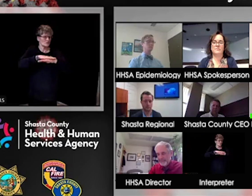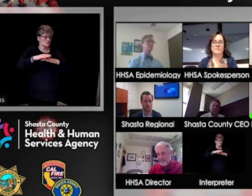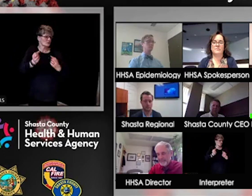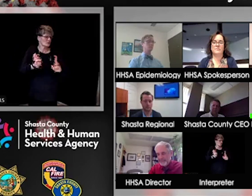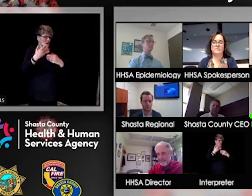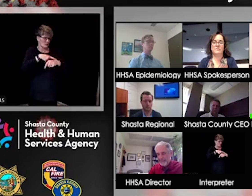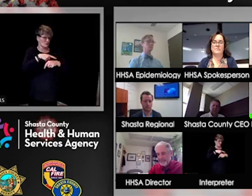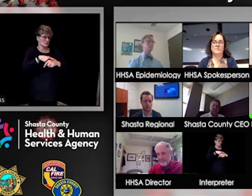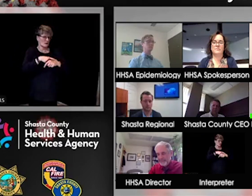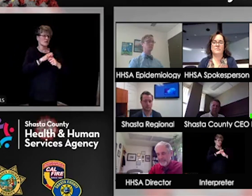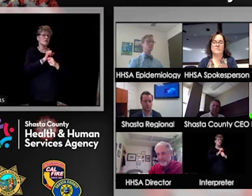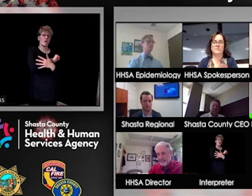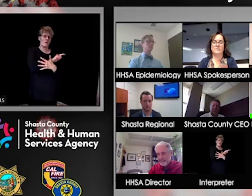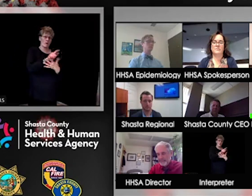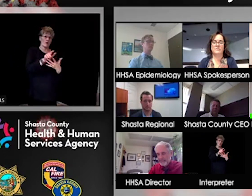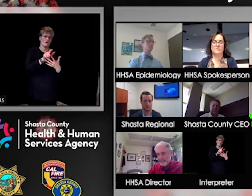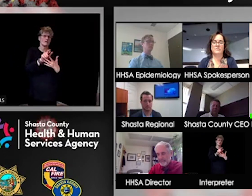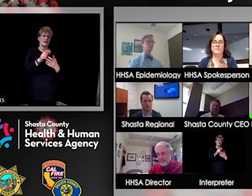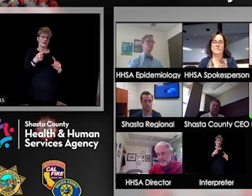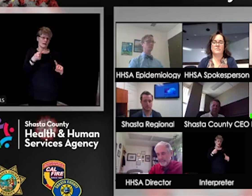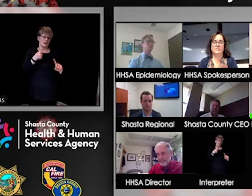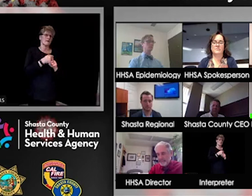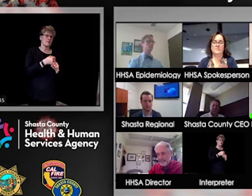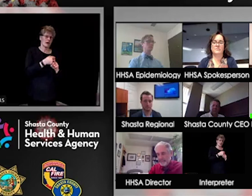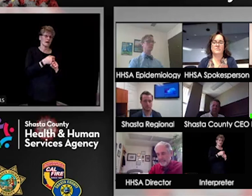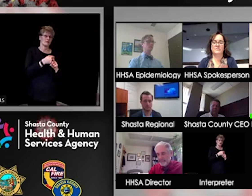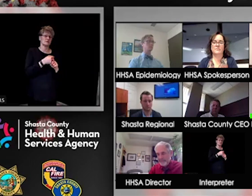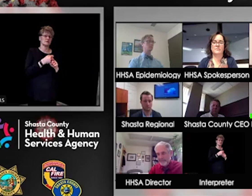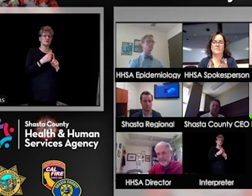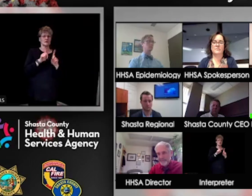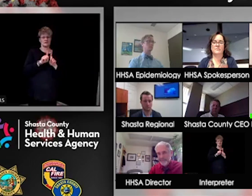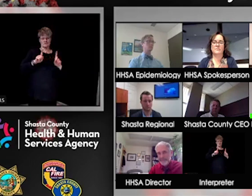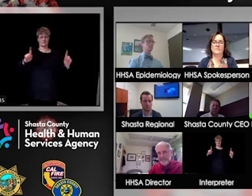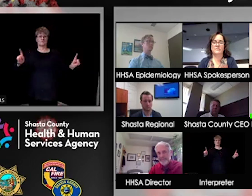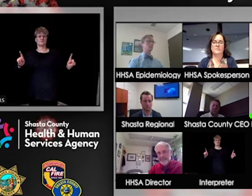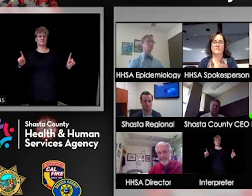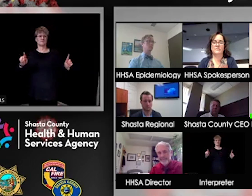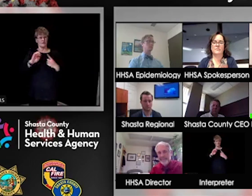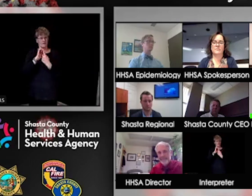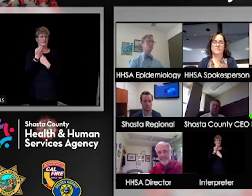for both physical distancing, environmental precautions, environmental hygiene, all of